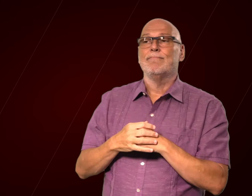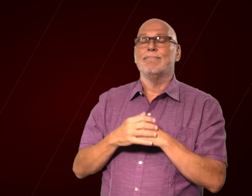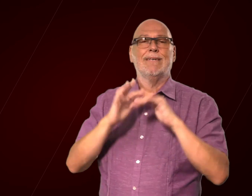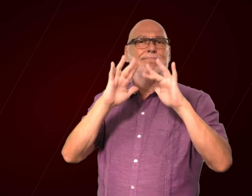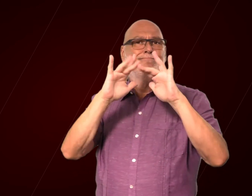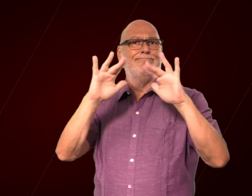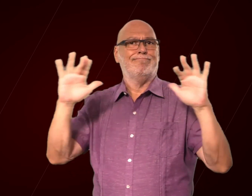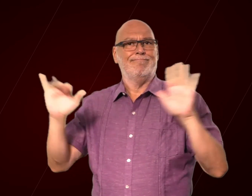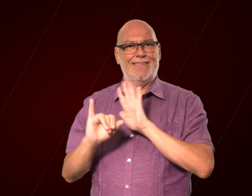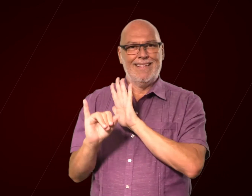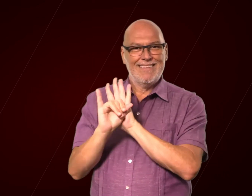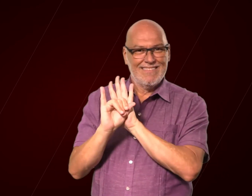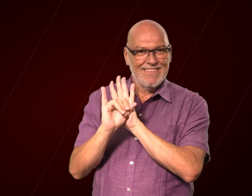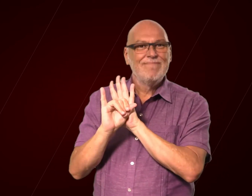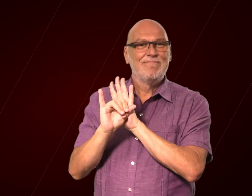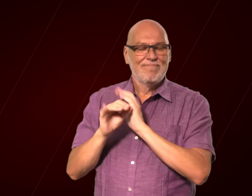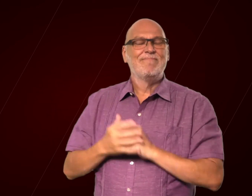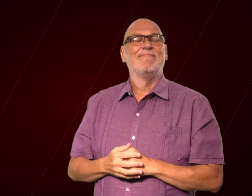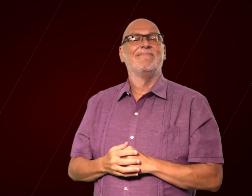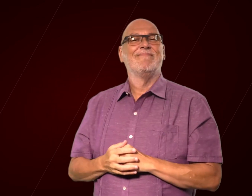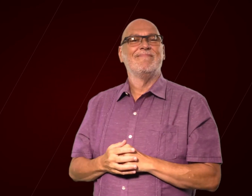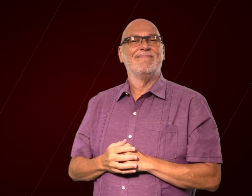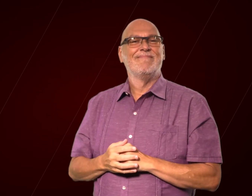and multicultural identities."